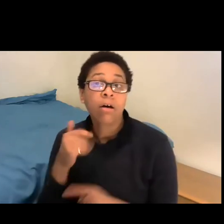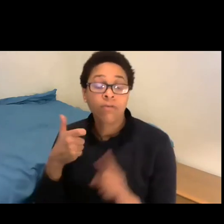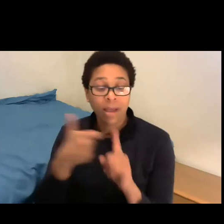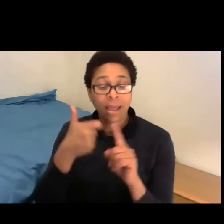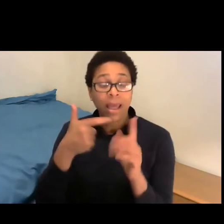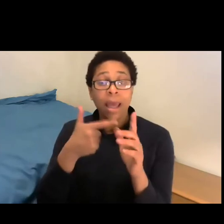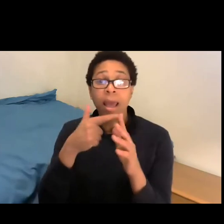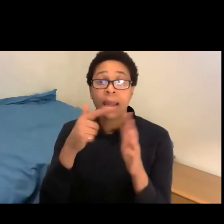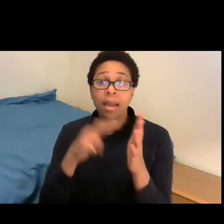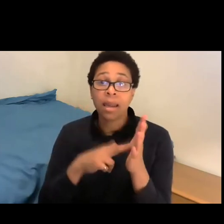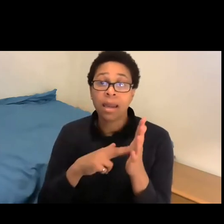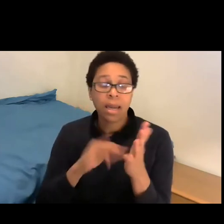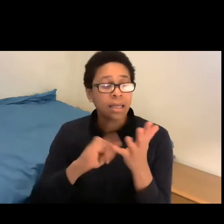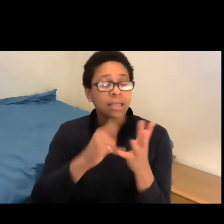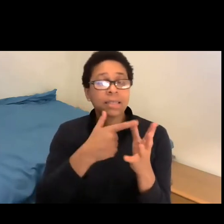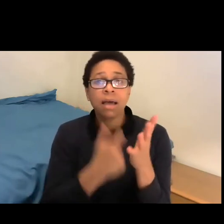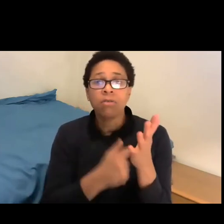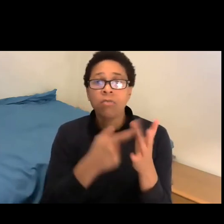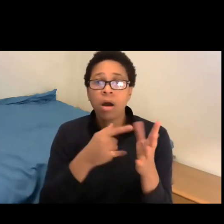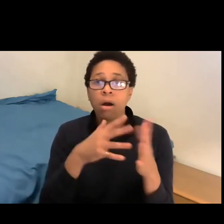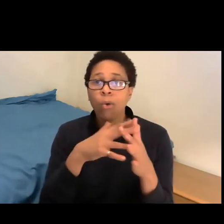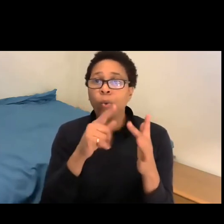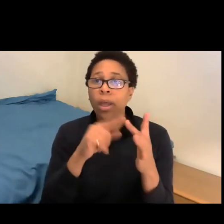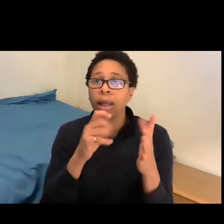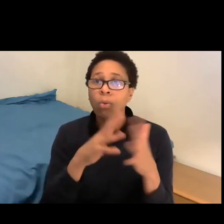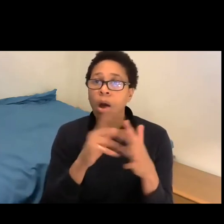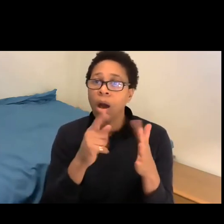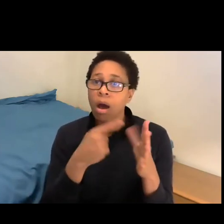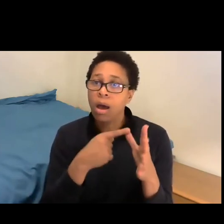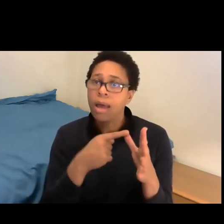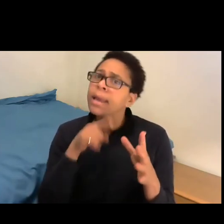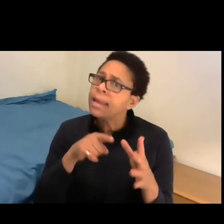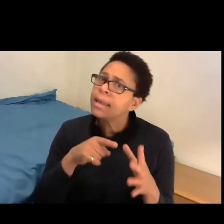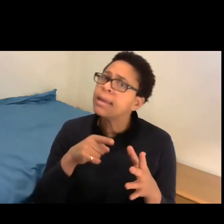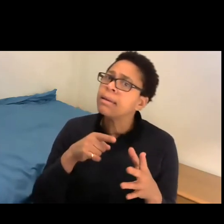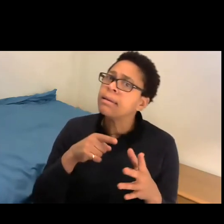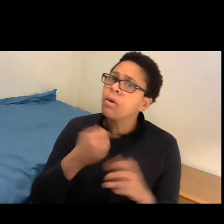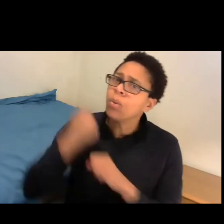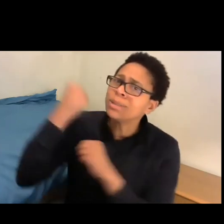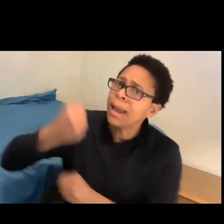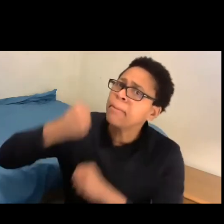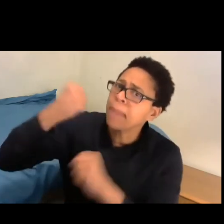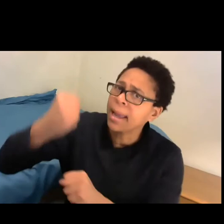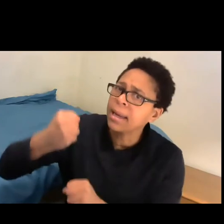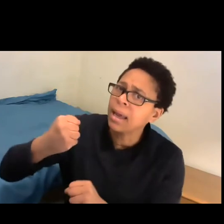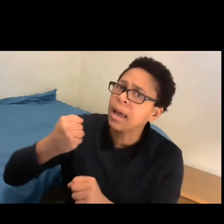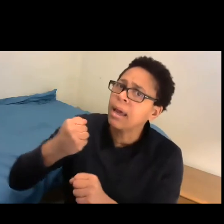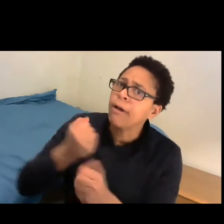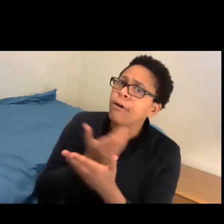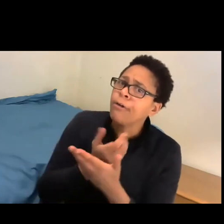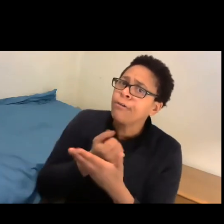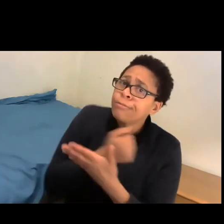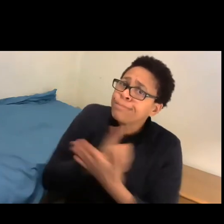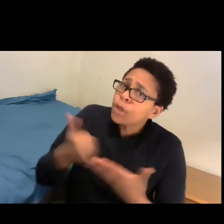was a Nigerian environmentalist and human rights activist, who was trying to basically just defend the rights of his people,